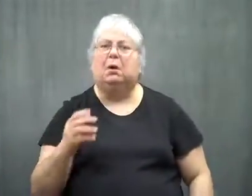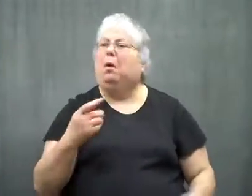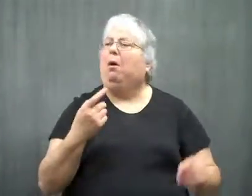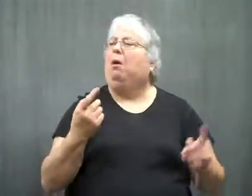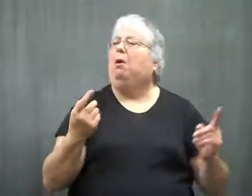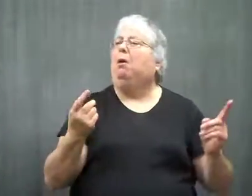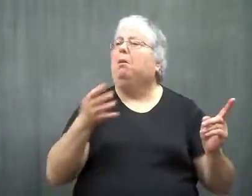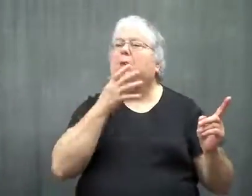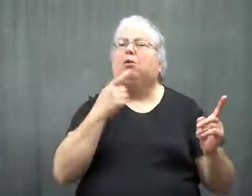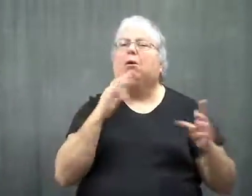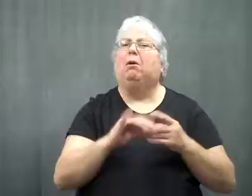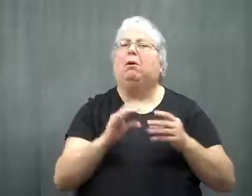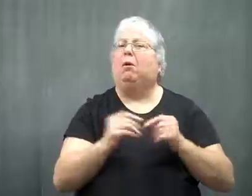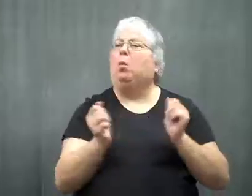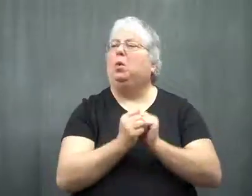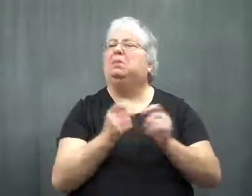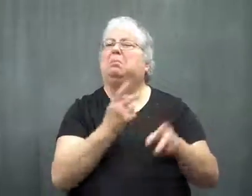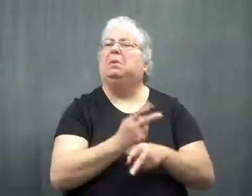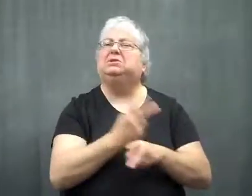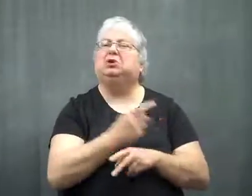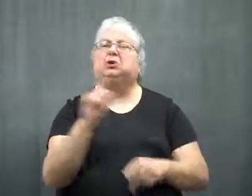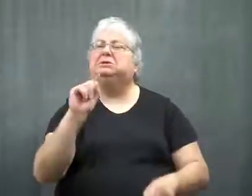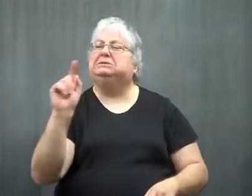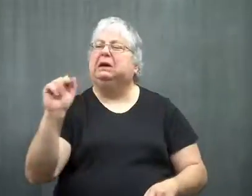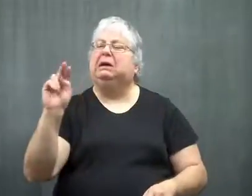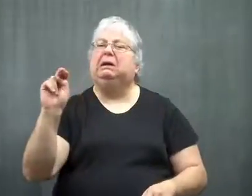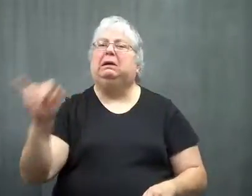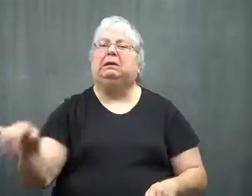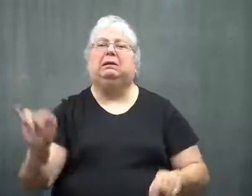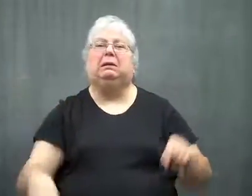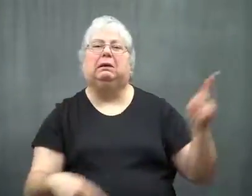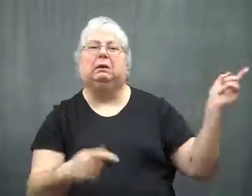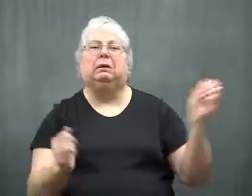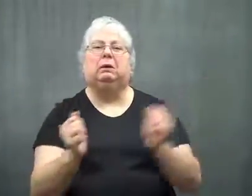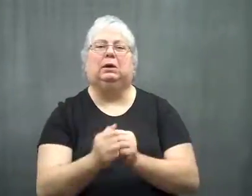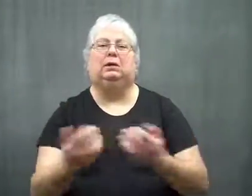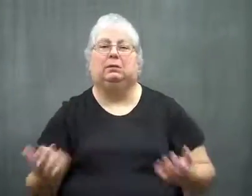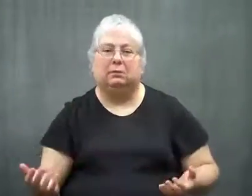Casey answered that the child was with Zanny, the babysitter.